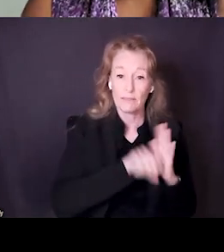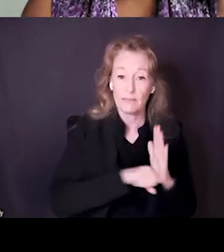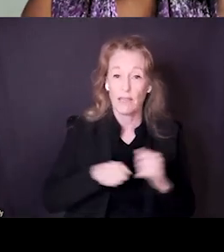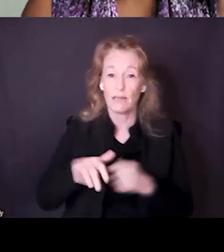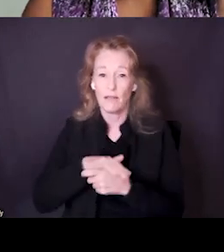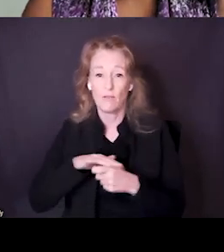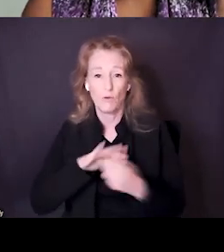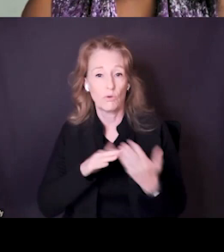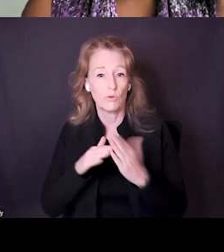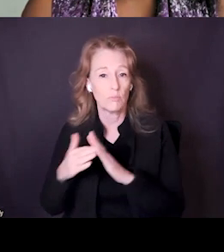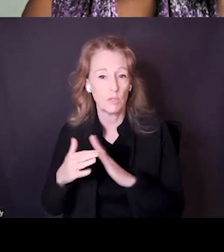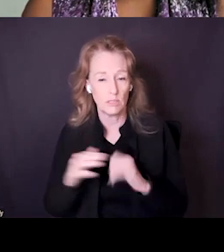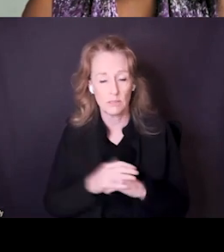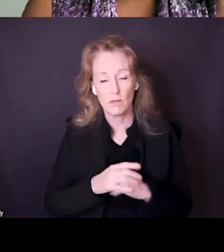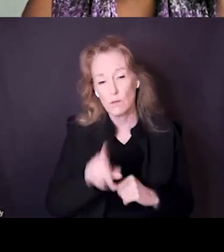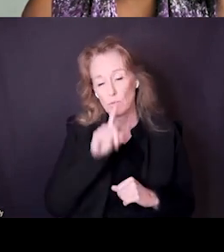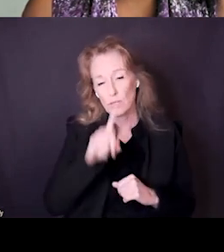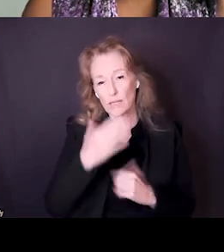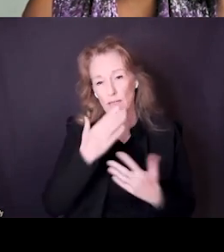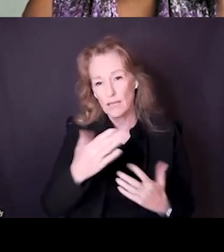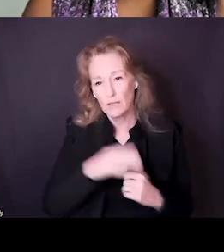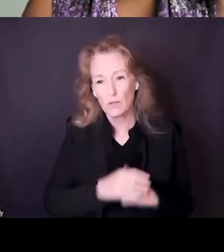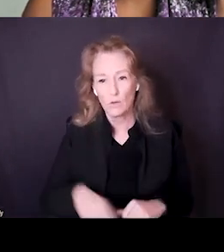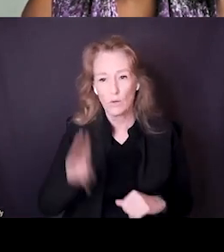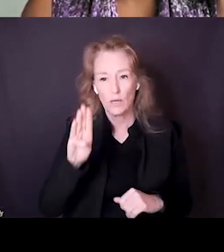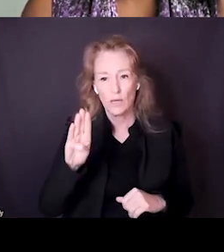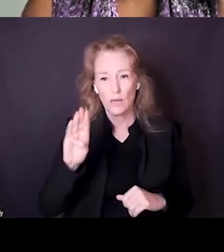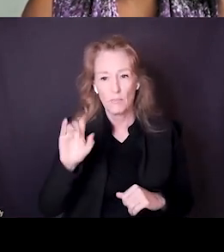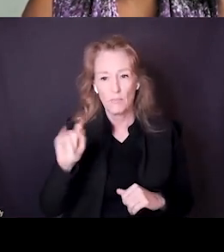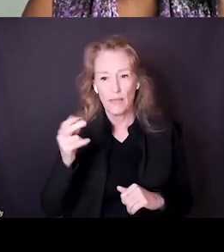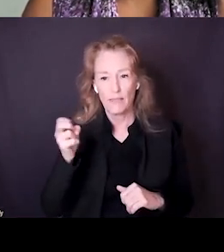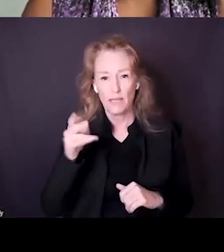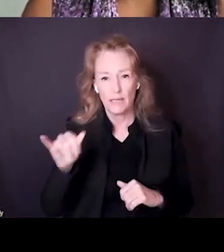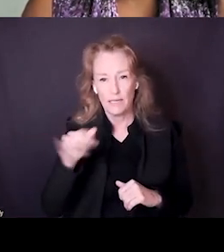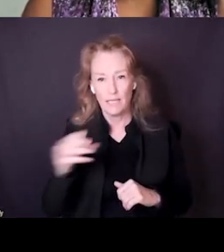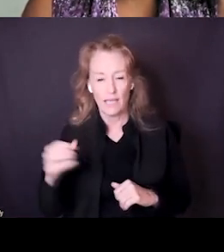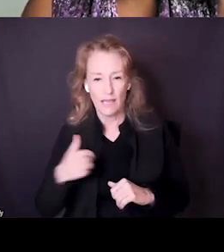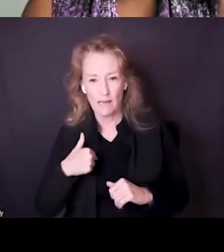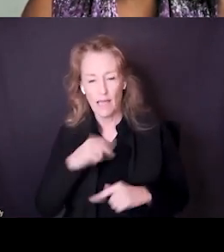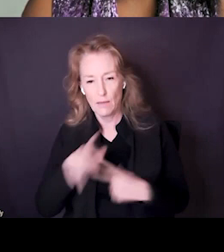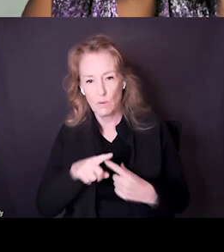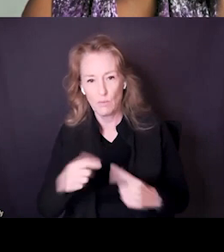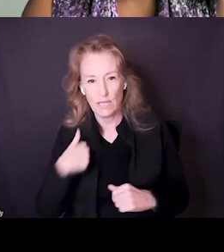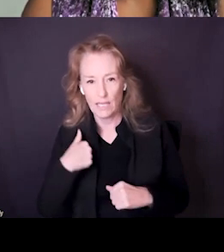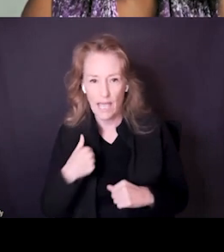THIS IS WHEN WE HAD VOICES AND NOT CLEARING OUR THROATS EVERY 30 SECONDS. NEXT SLIDE.